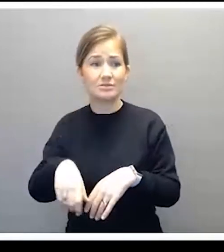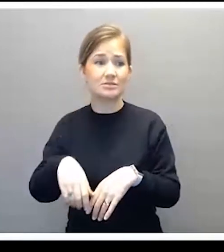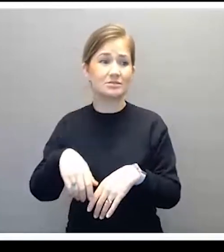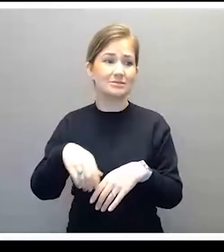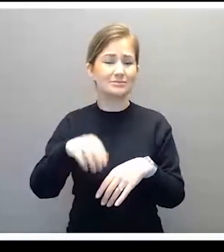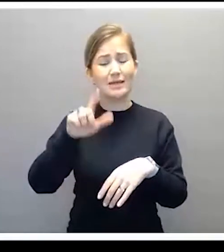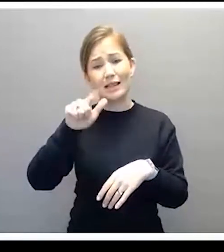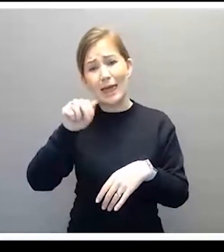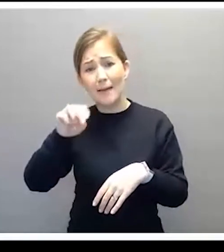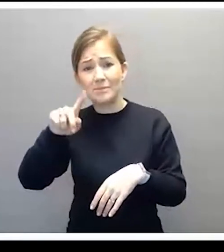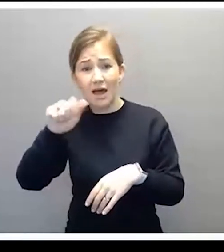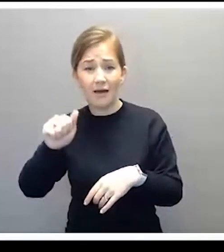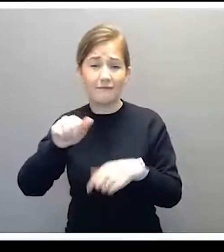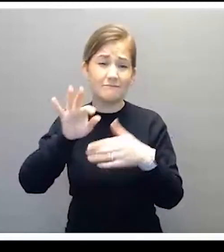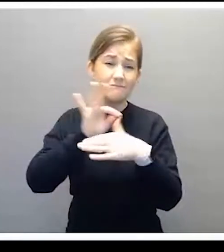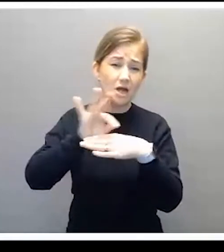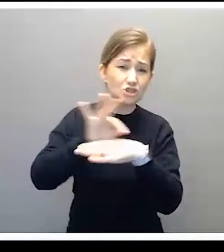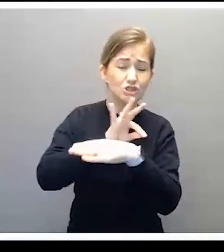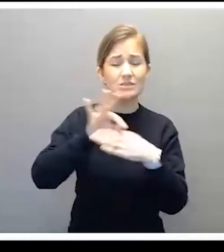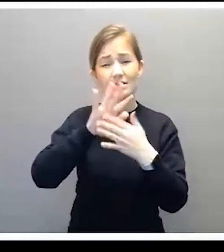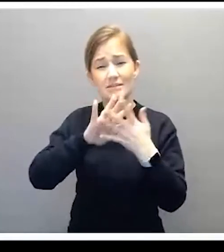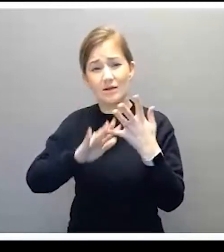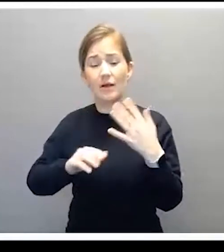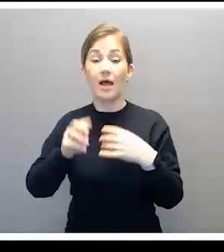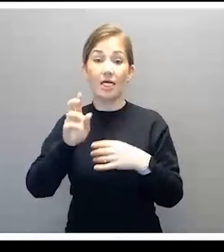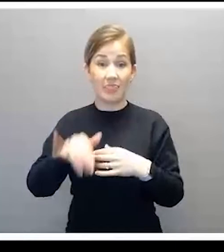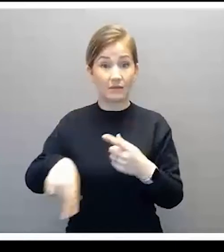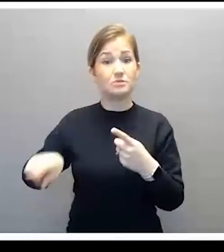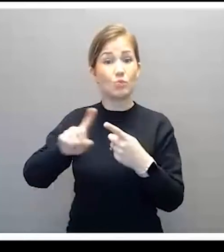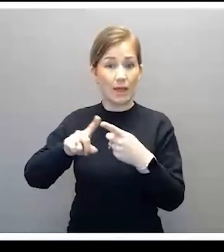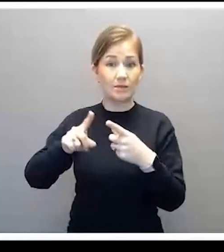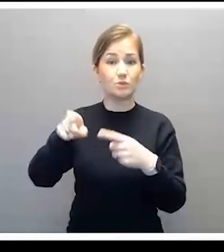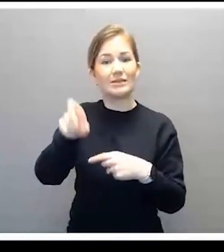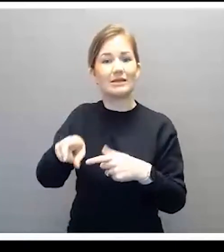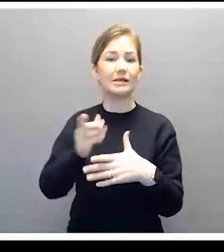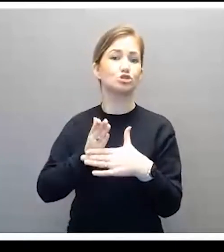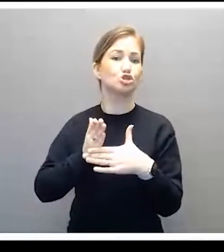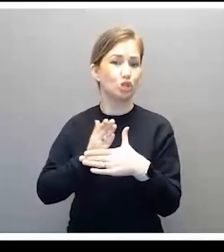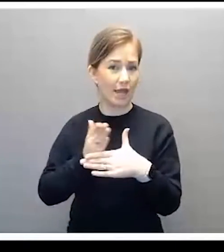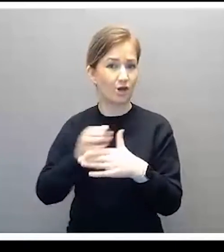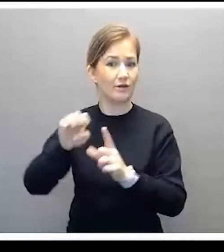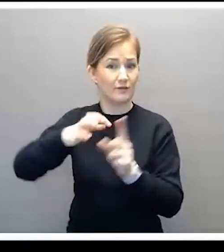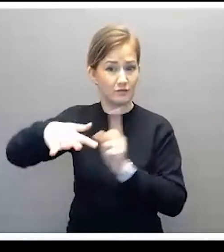access by Lambda functions, this is when you start to move into a shared environment.